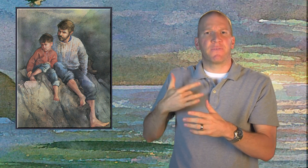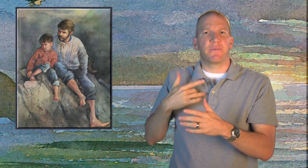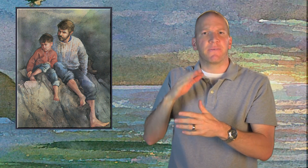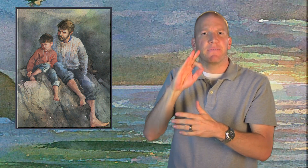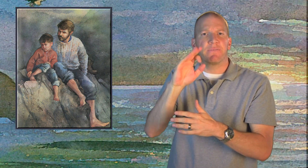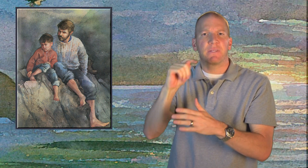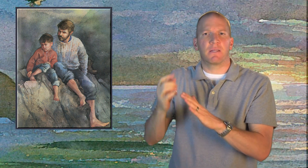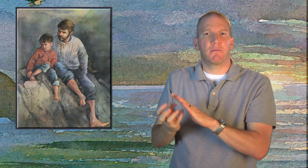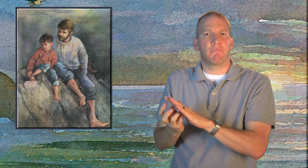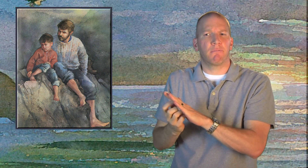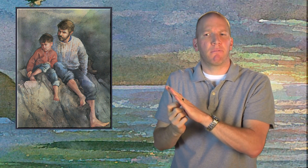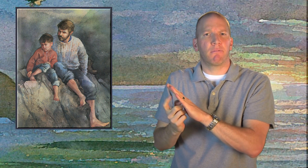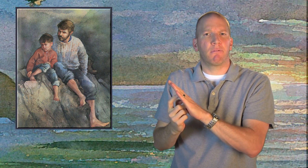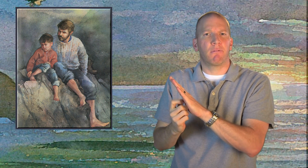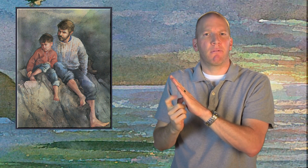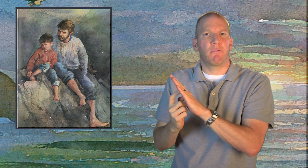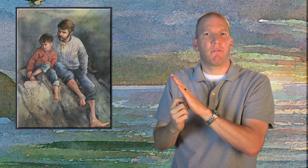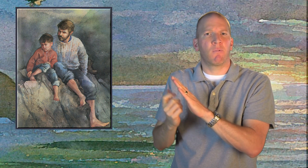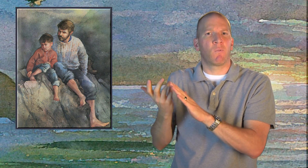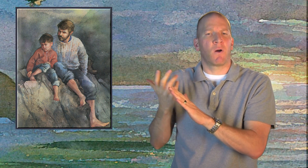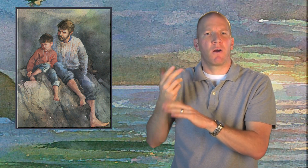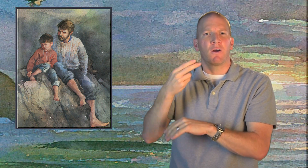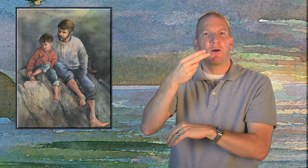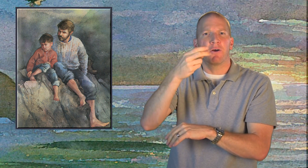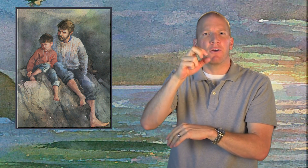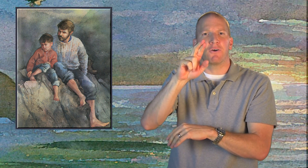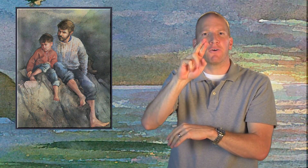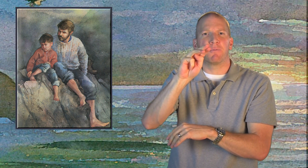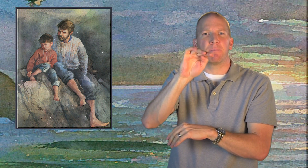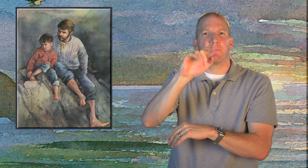"Those wet rocks smell like old, stinky fish," I told Dad.